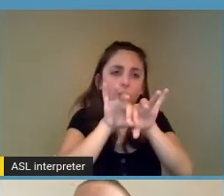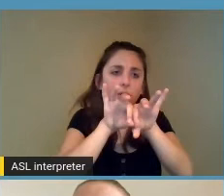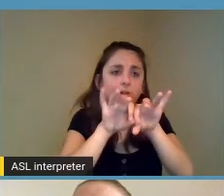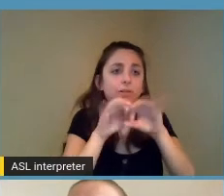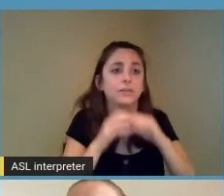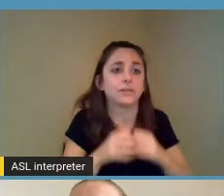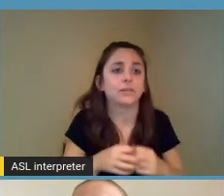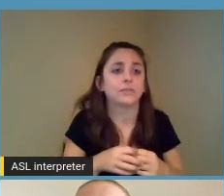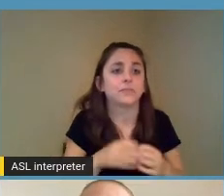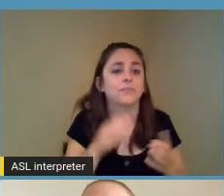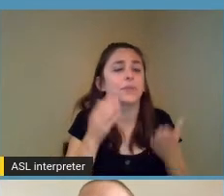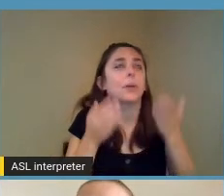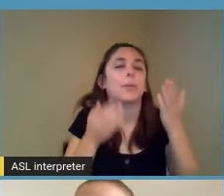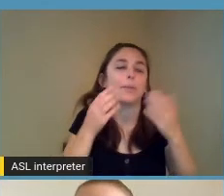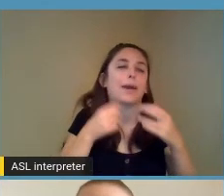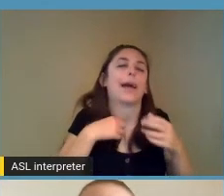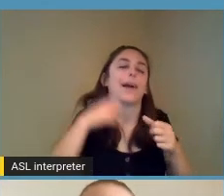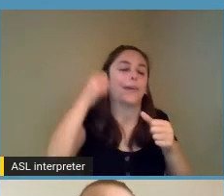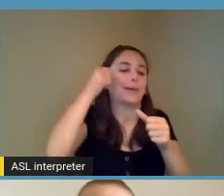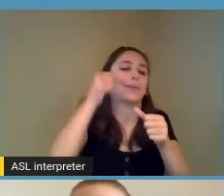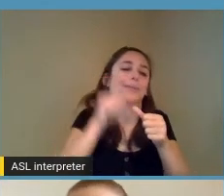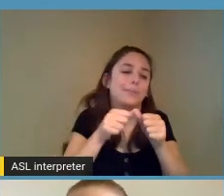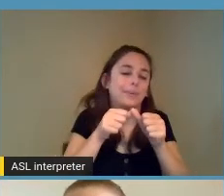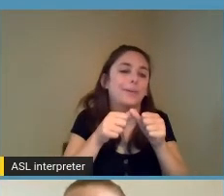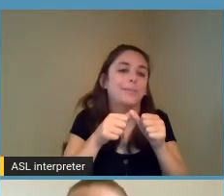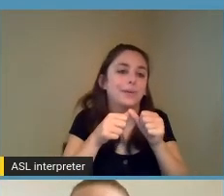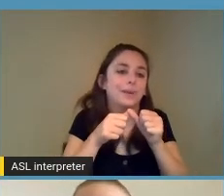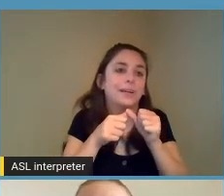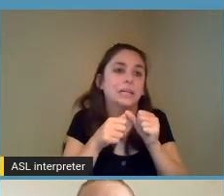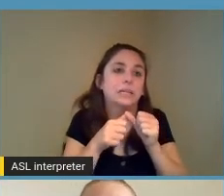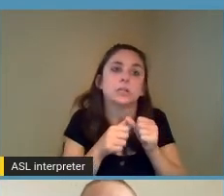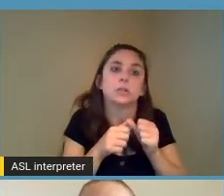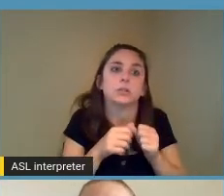will remember which file I have but you won't and you will lose things. So really, really